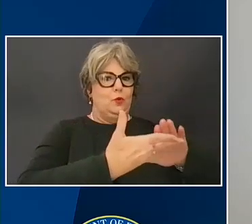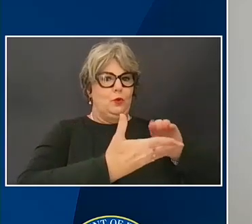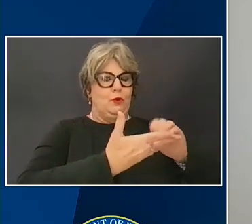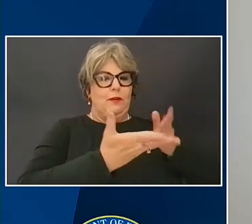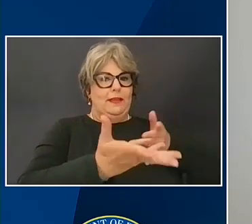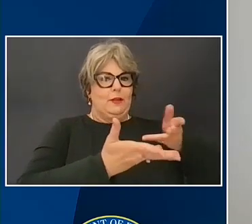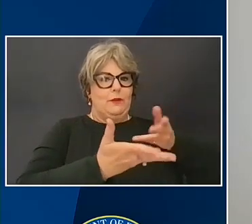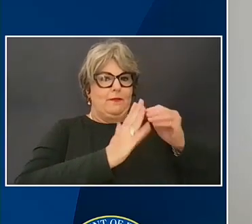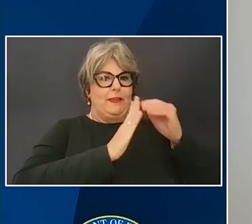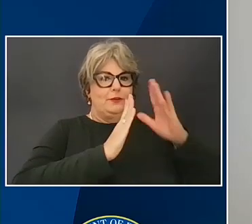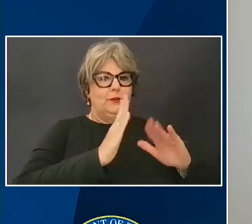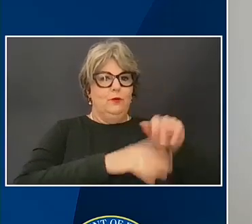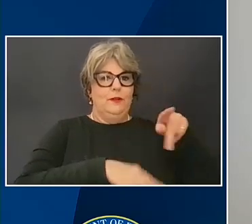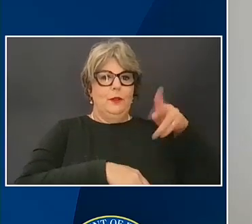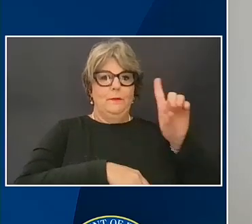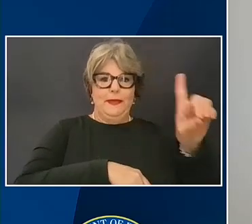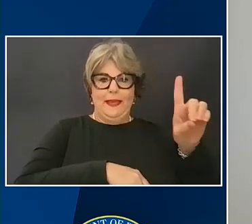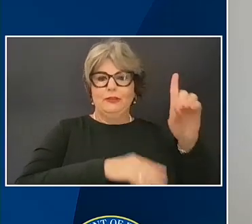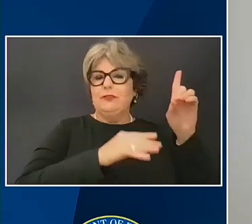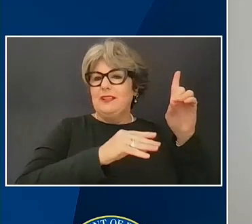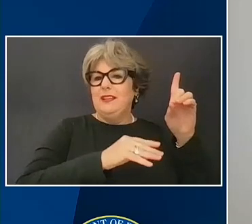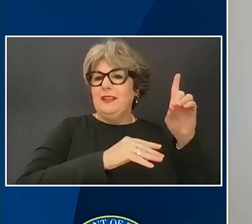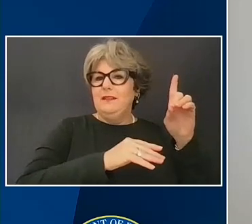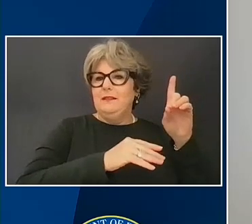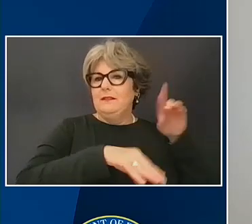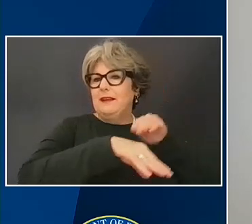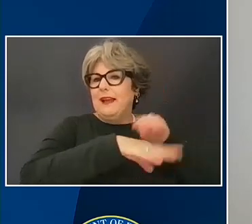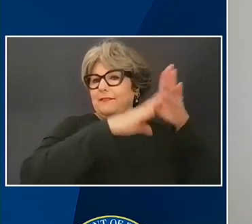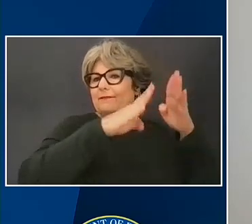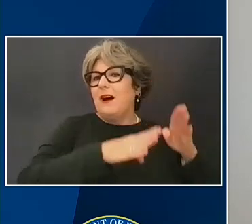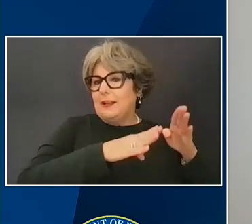student has with their instructor or advisor and the dates of those